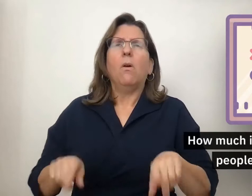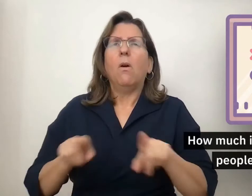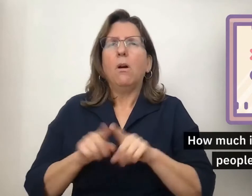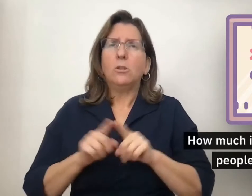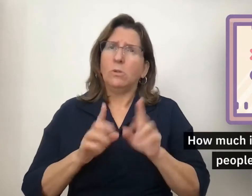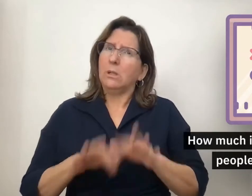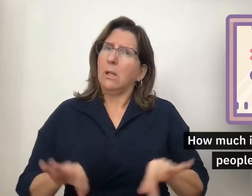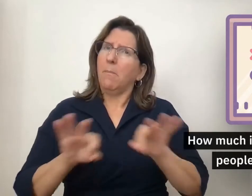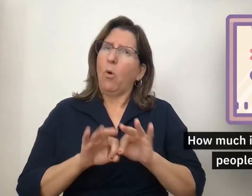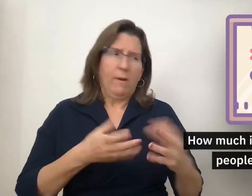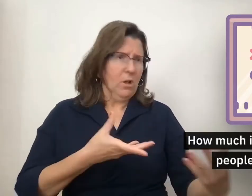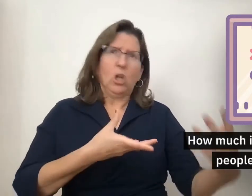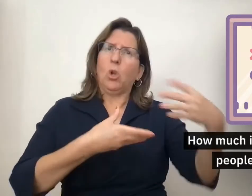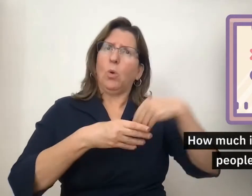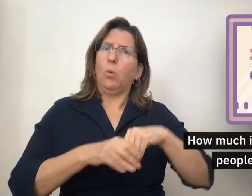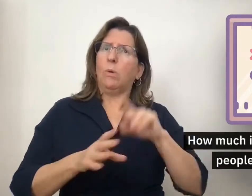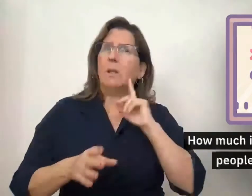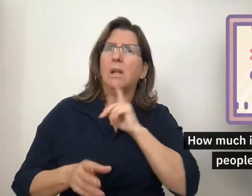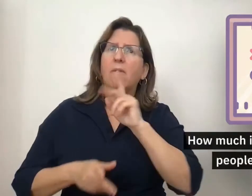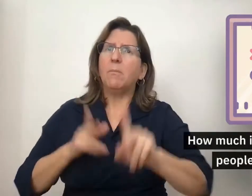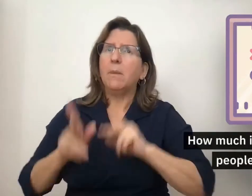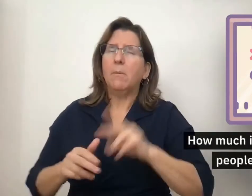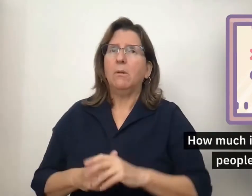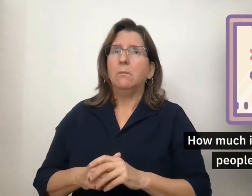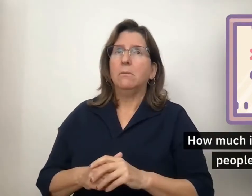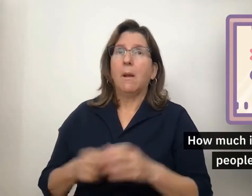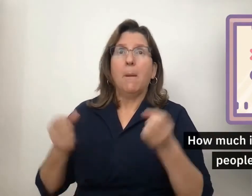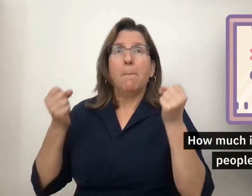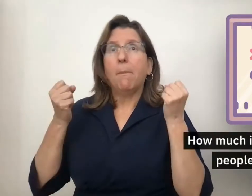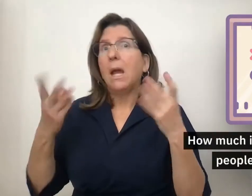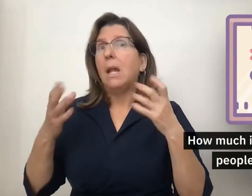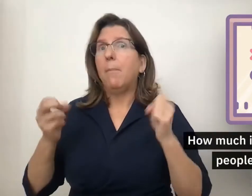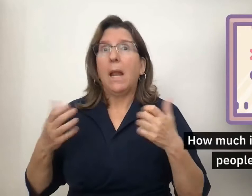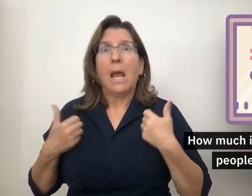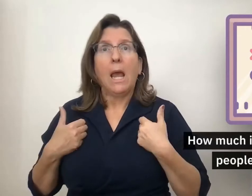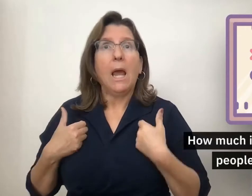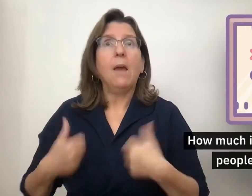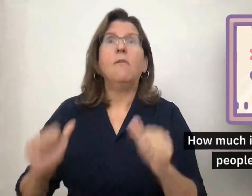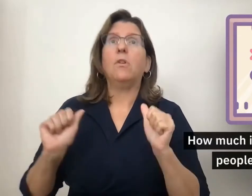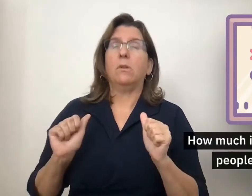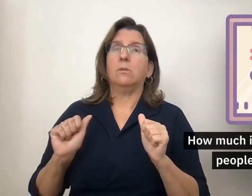It is important that deaf people are involved in the process.